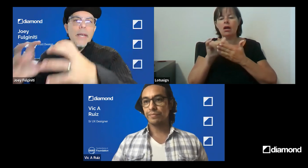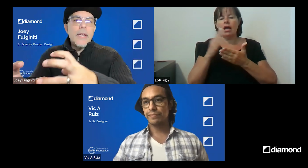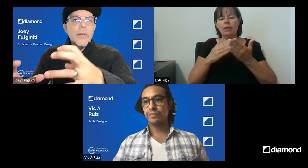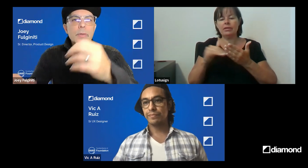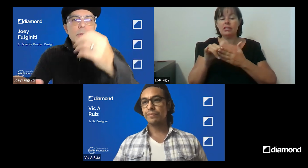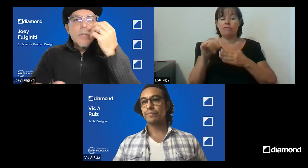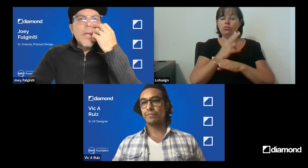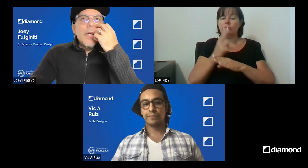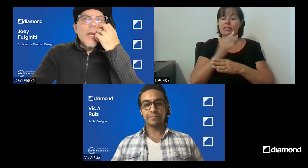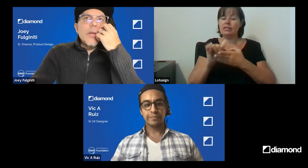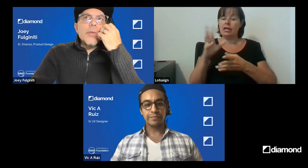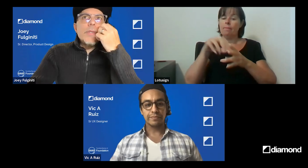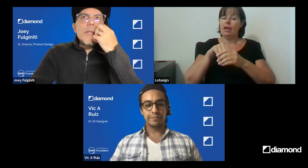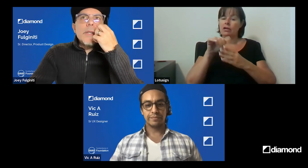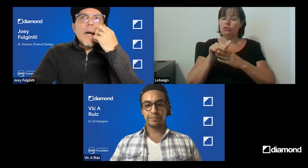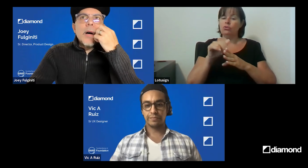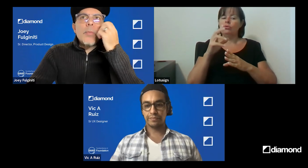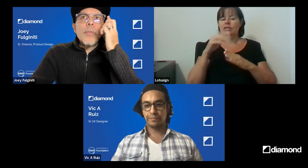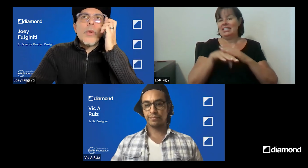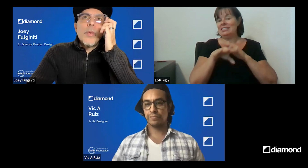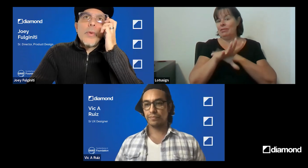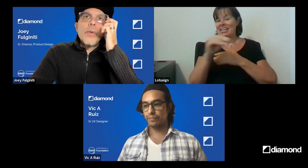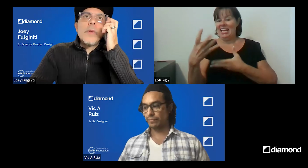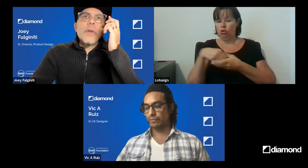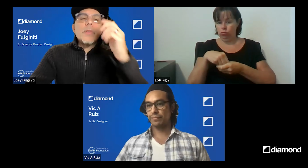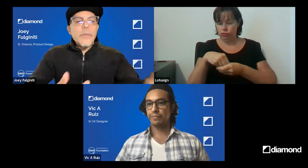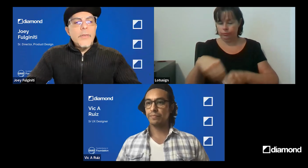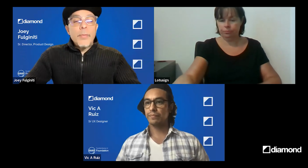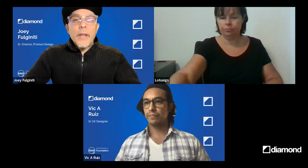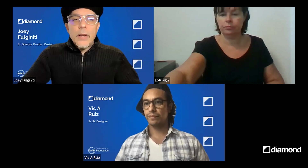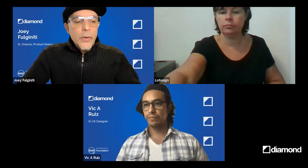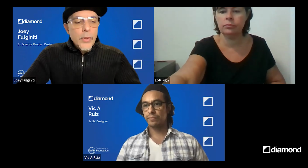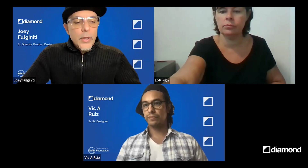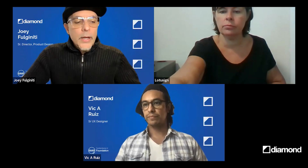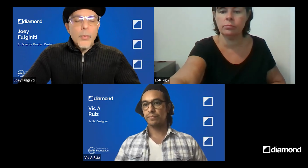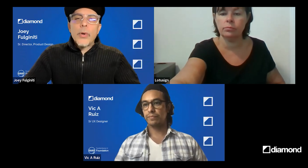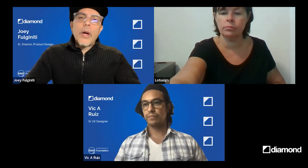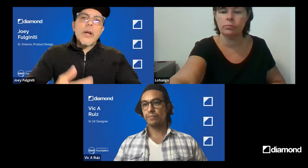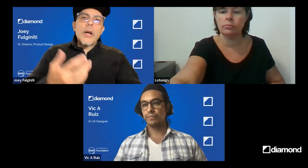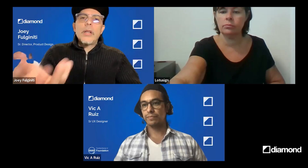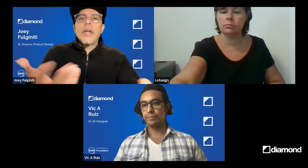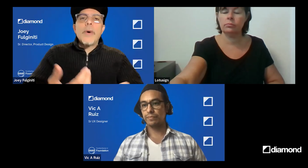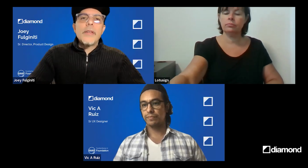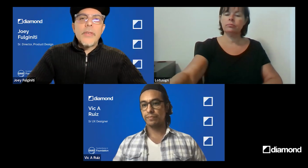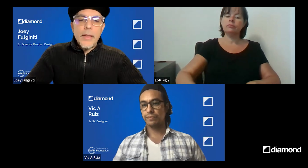and inclusion inclusion um inclusion is something I do with a client where a client might say that